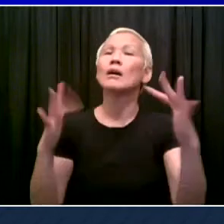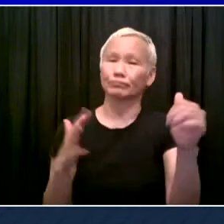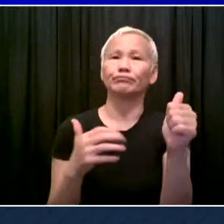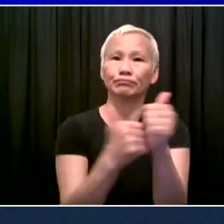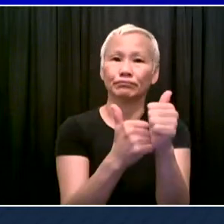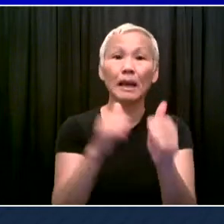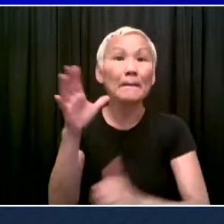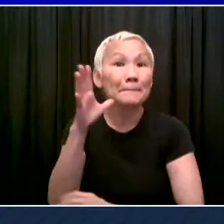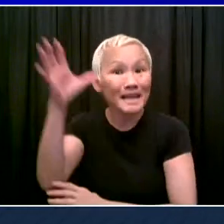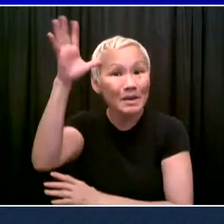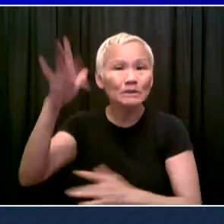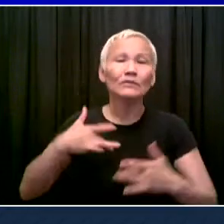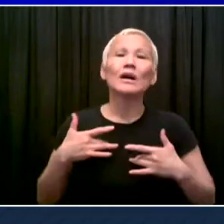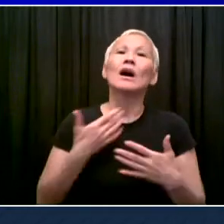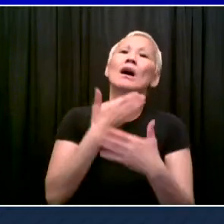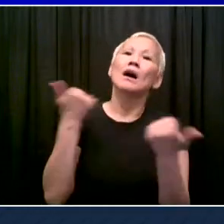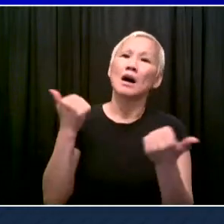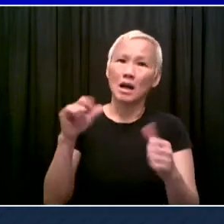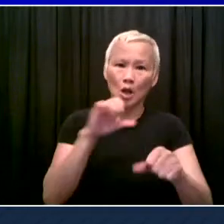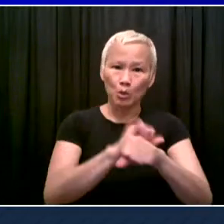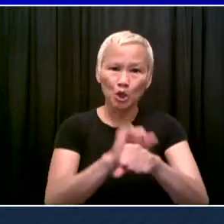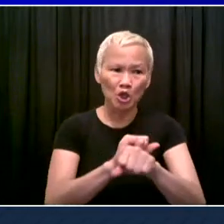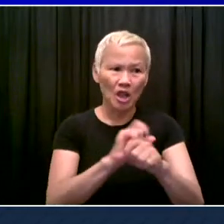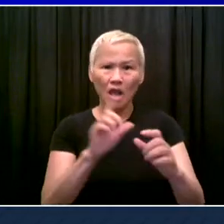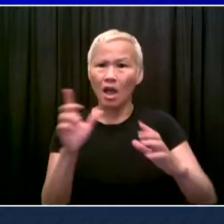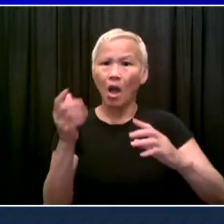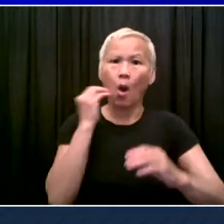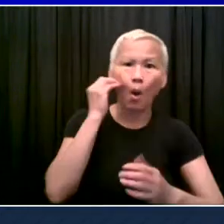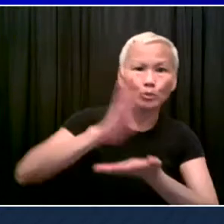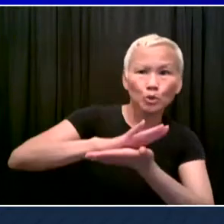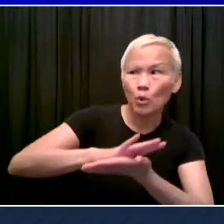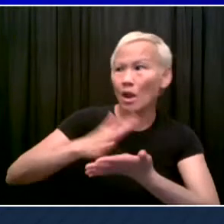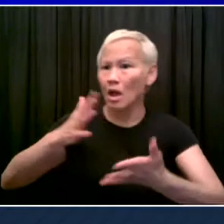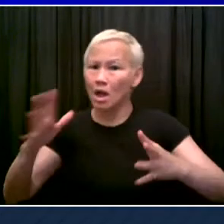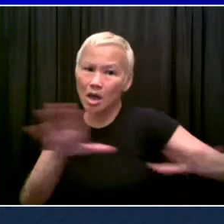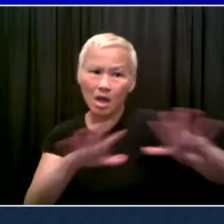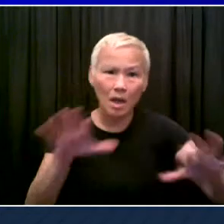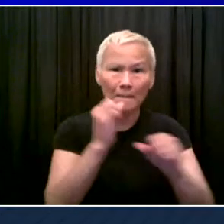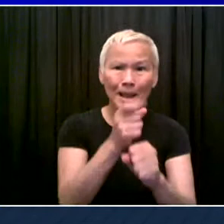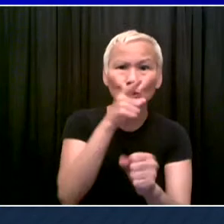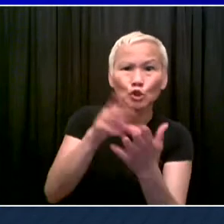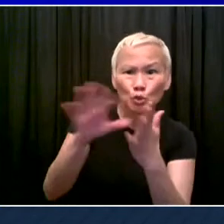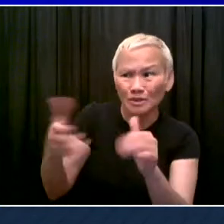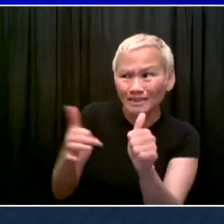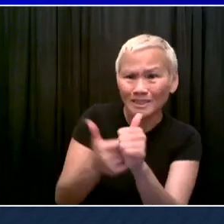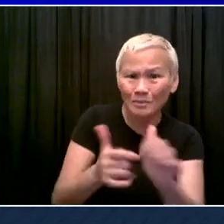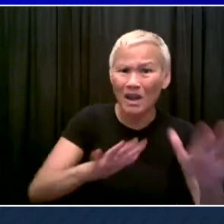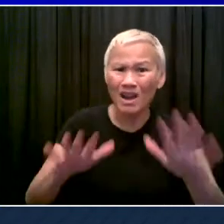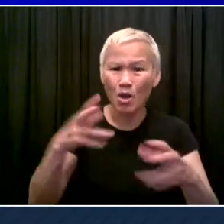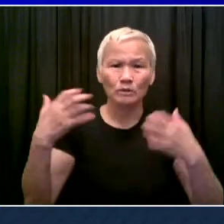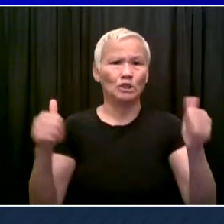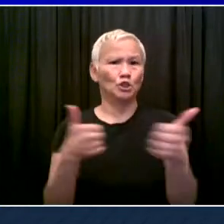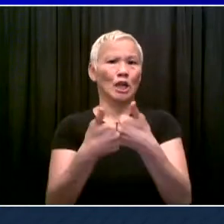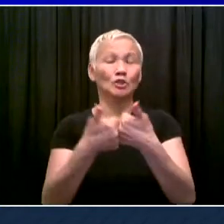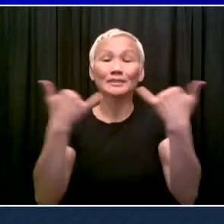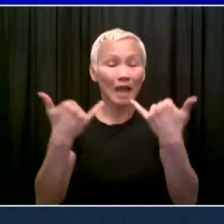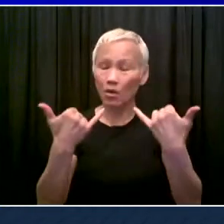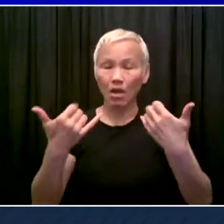IT'S ALSO A BETTER WAVE OF THE FUTURE. THIS IS SOMETHING I